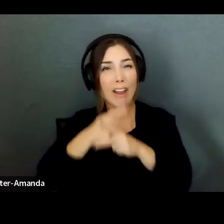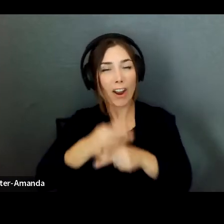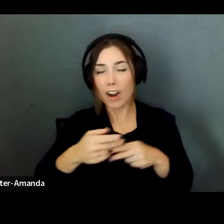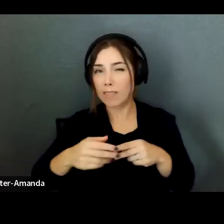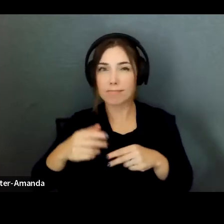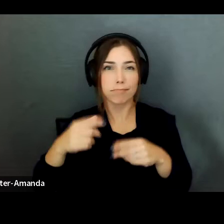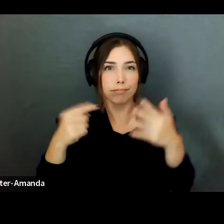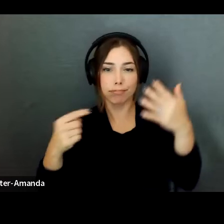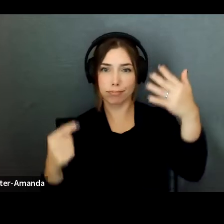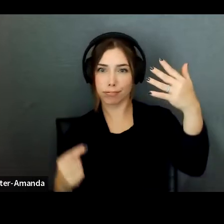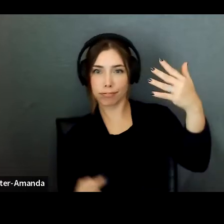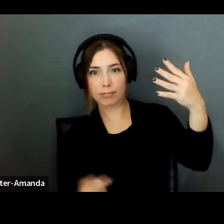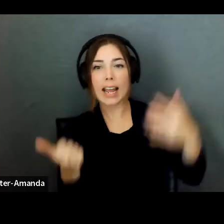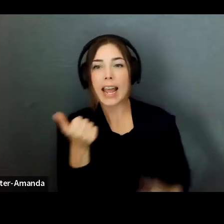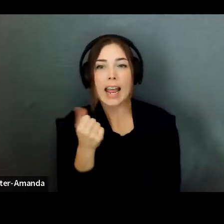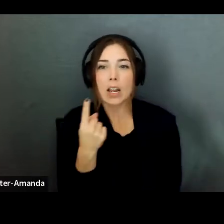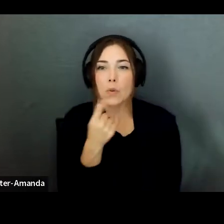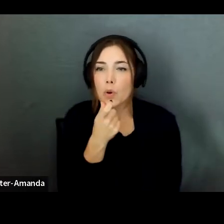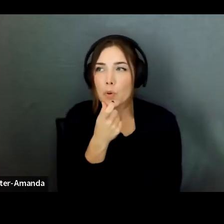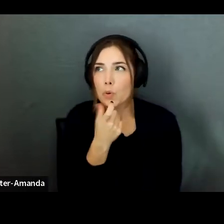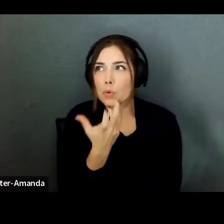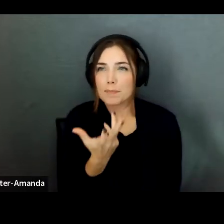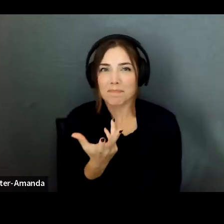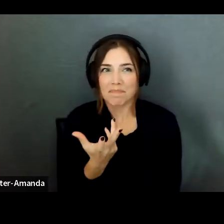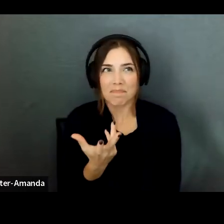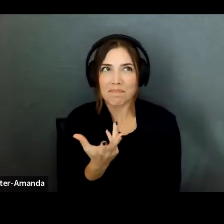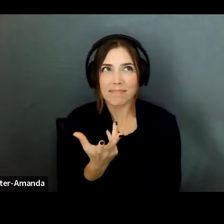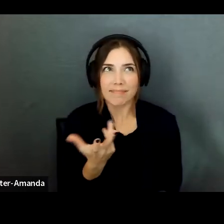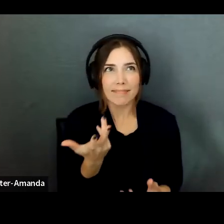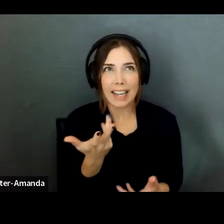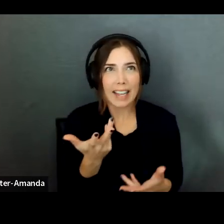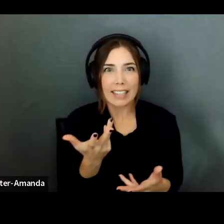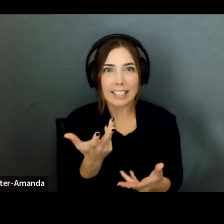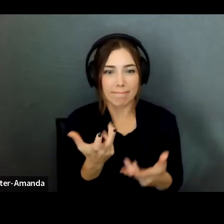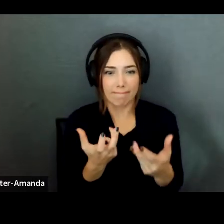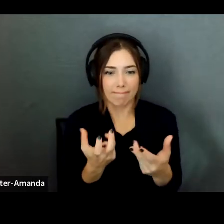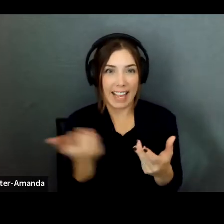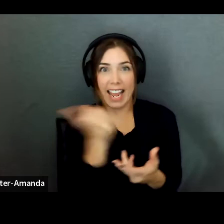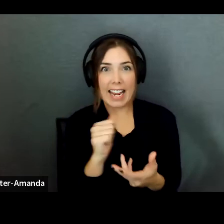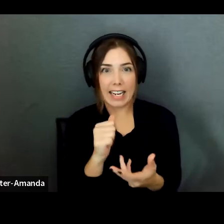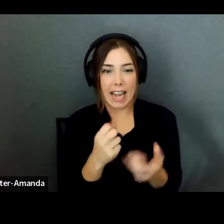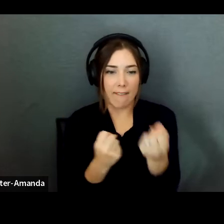Essentially anyone that fingers or you know, advocacy efforts engagement when it comes